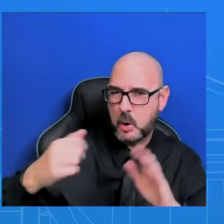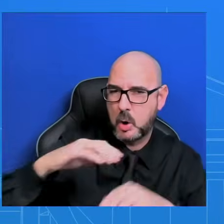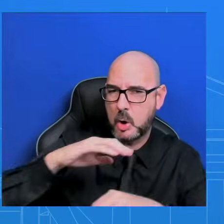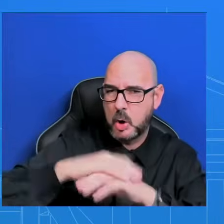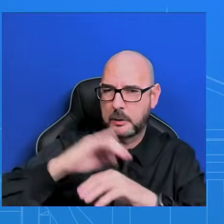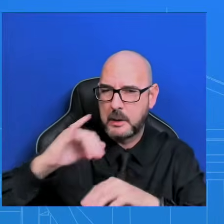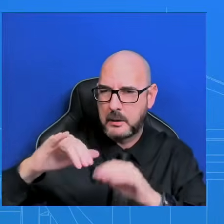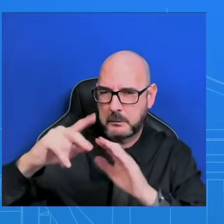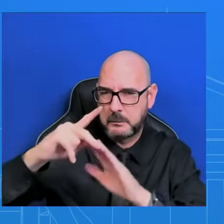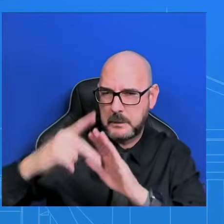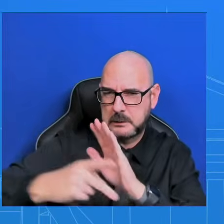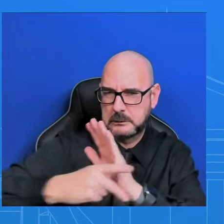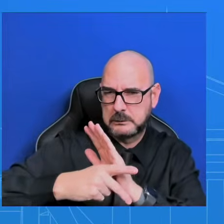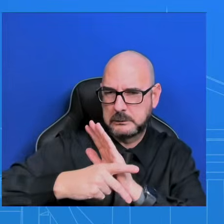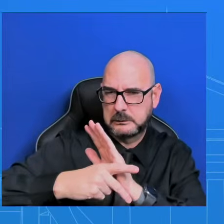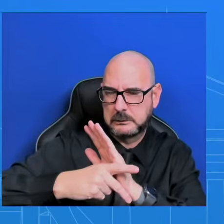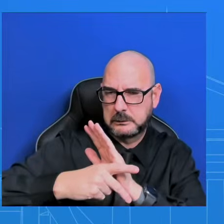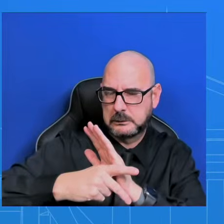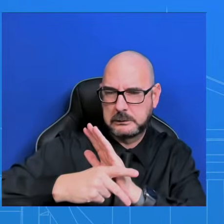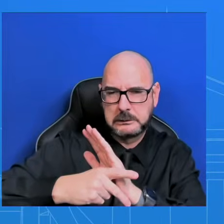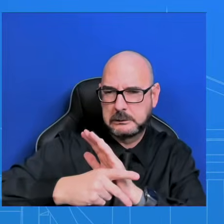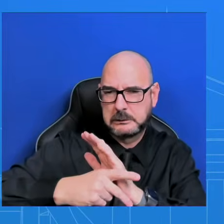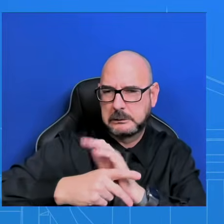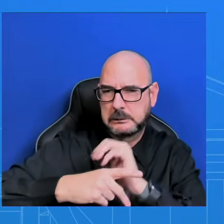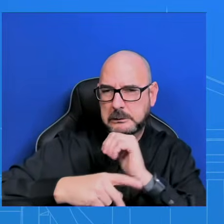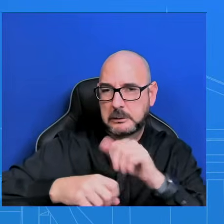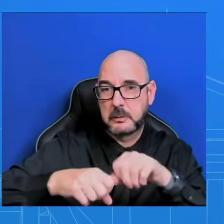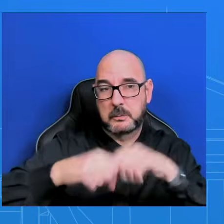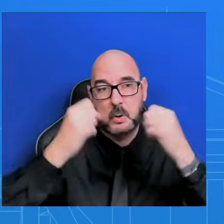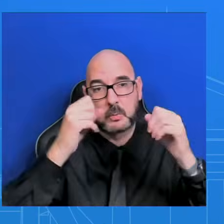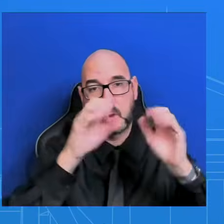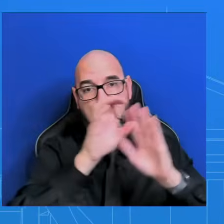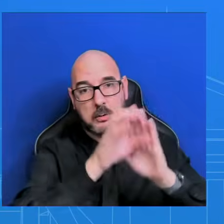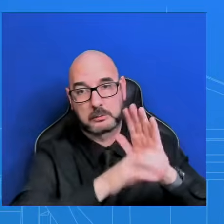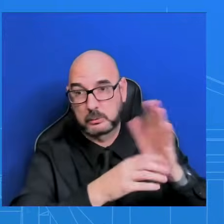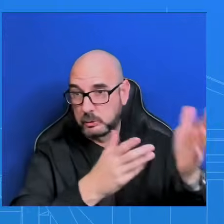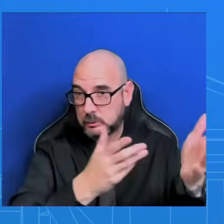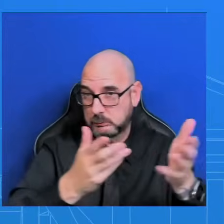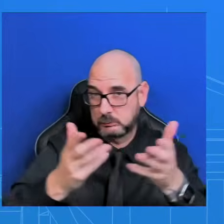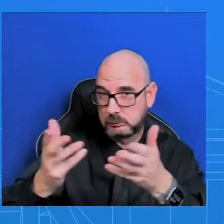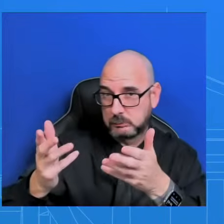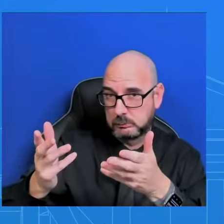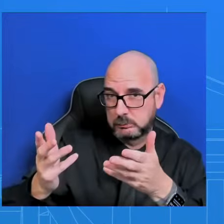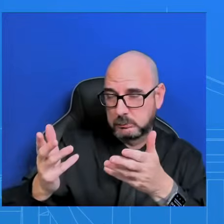Ms. Jean-Pierre: What letter are you speaking to? The same one? The Press: There was an Ian Sams memo that went out, and it was -- included an open letter